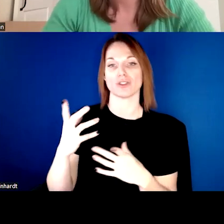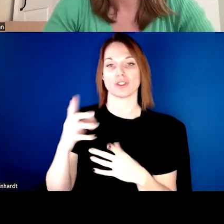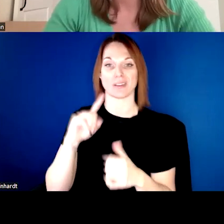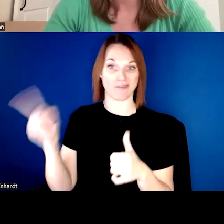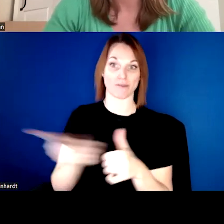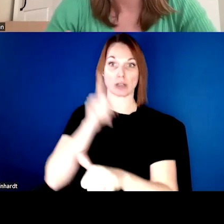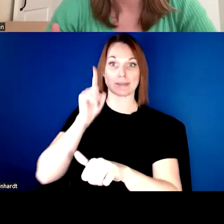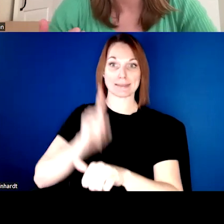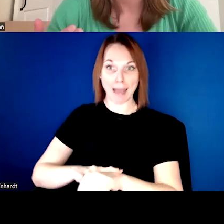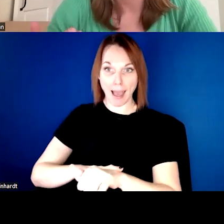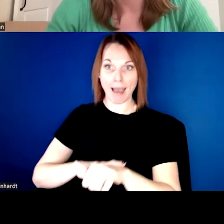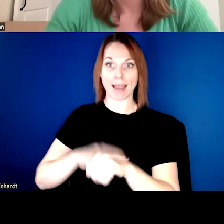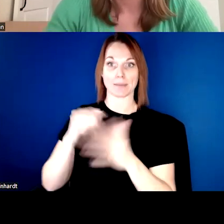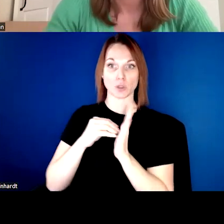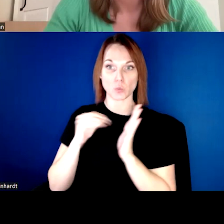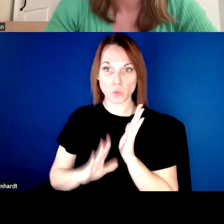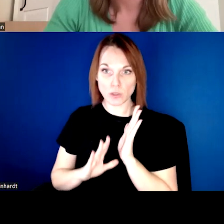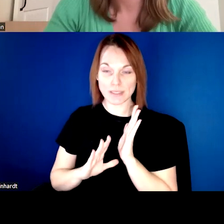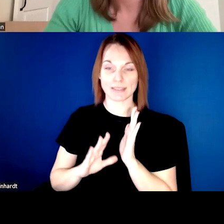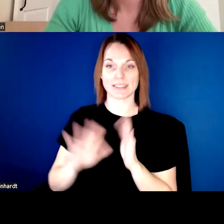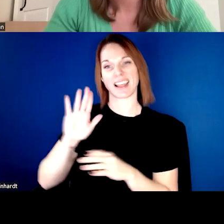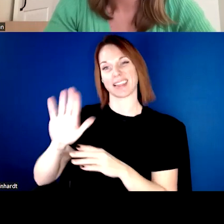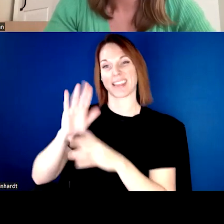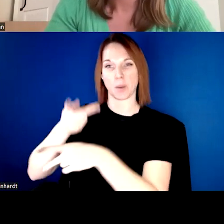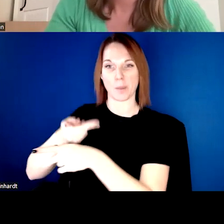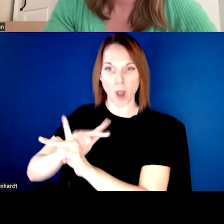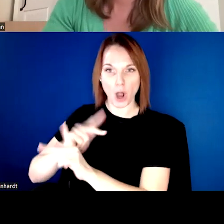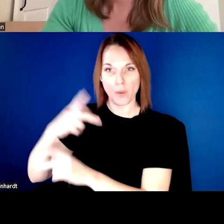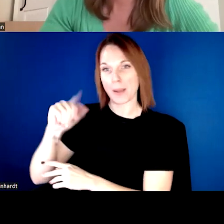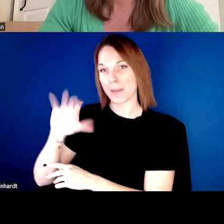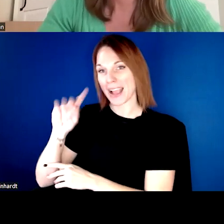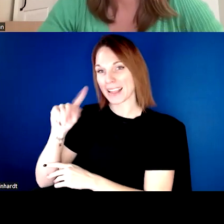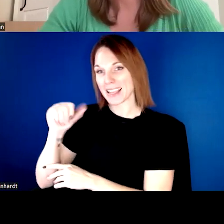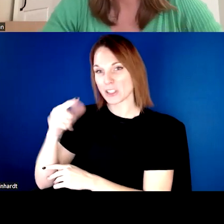students and what their initial borrowing packages look like, and we see this great